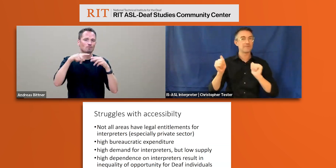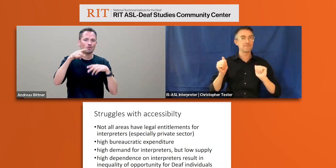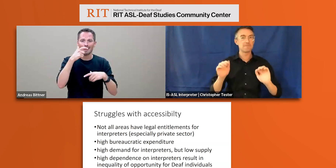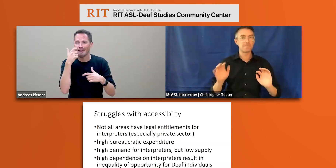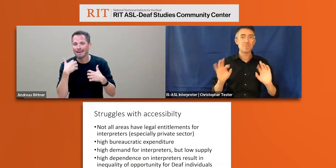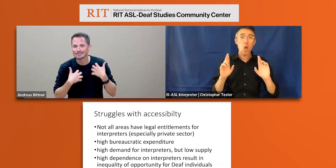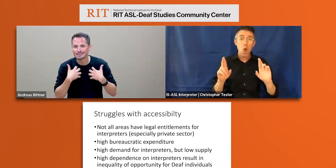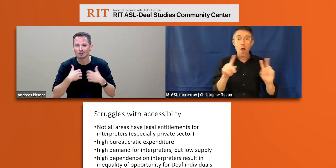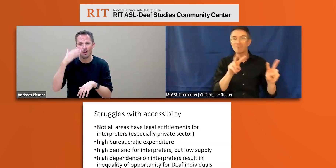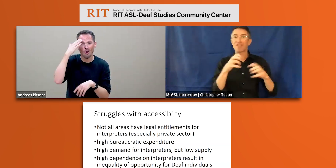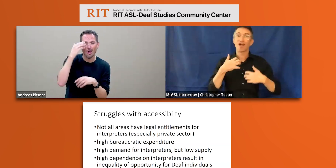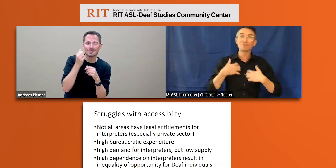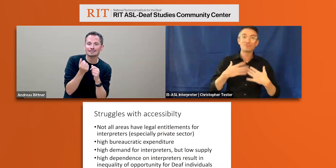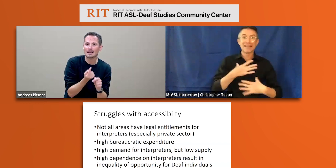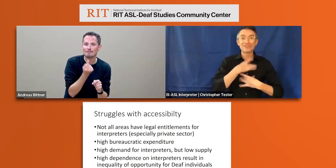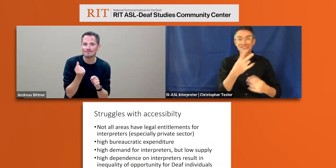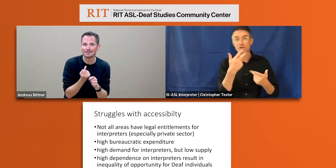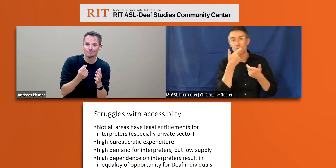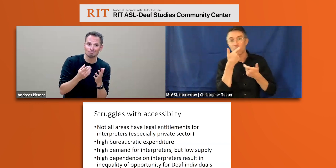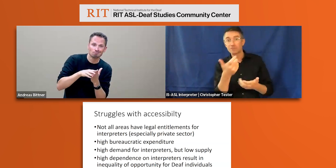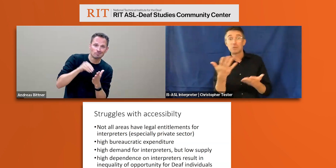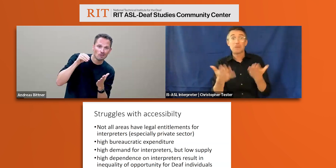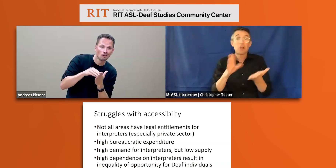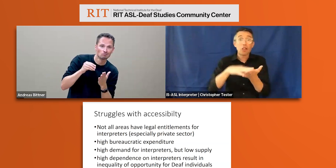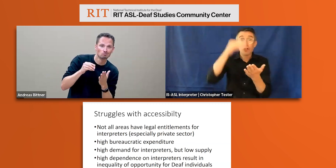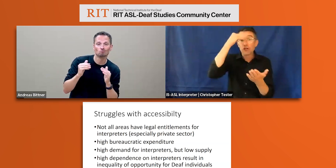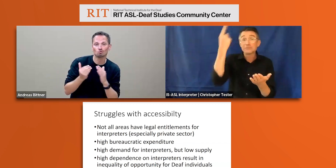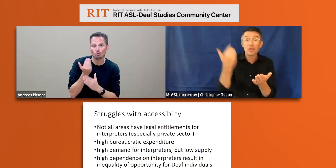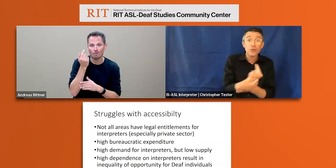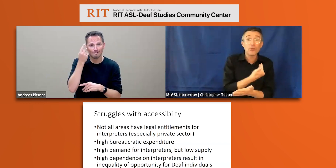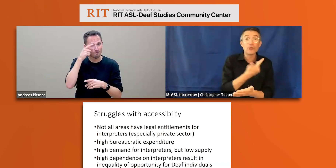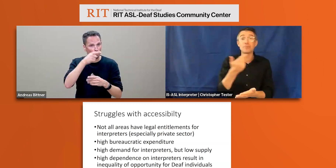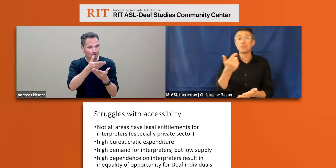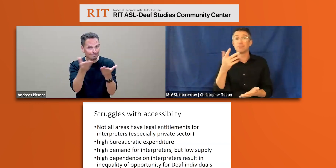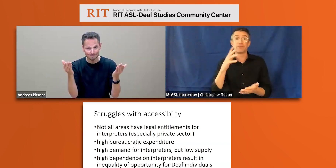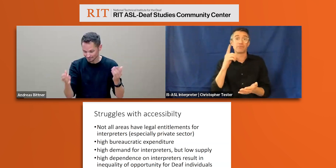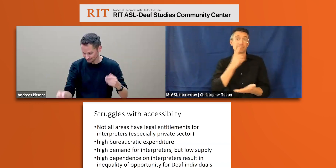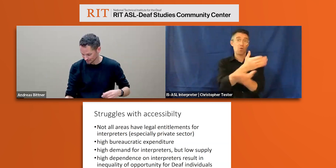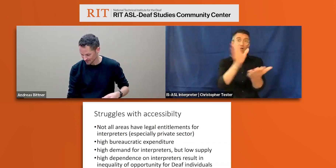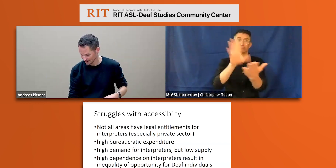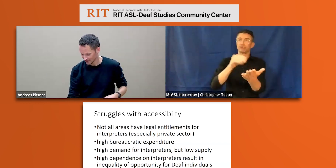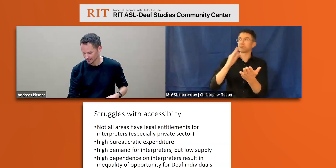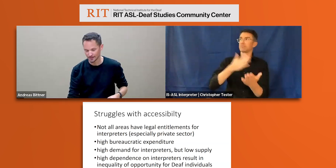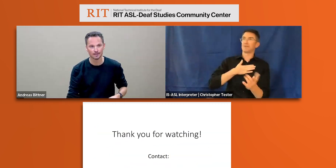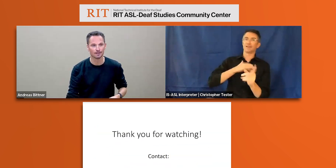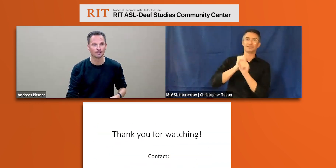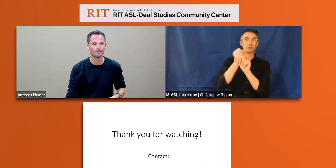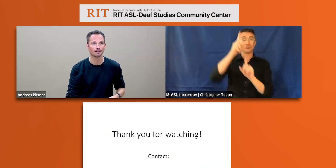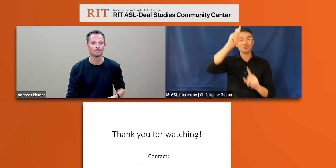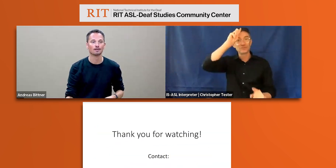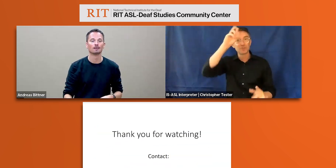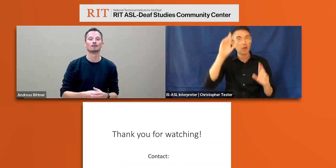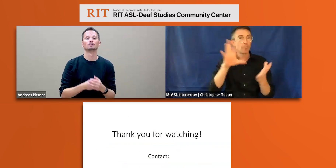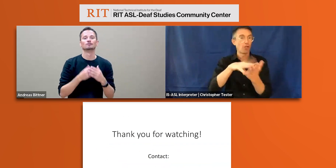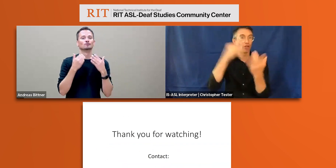but I hope that it was smooth and pleasant for you to watch and hopefully you learned something new.